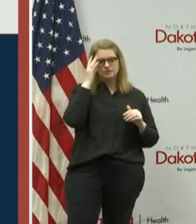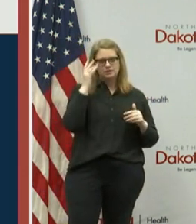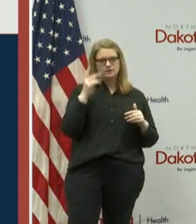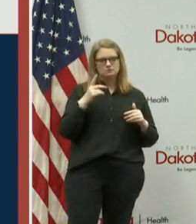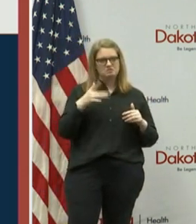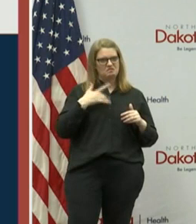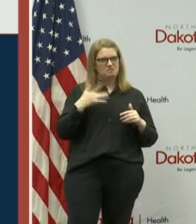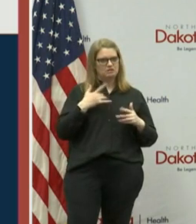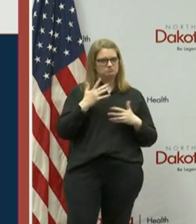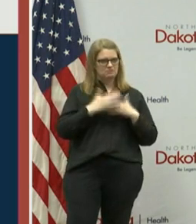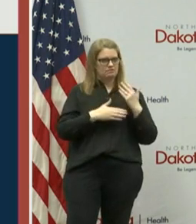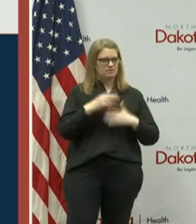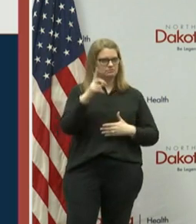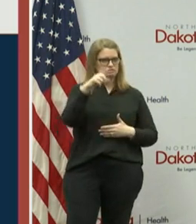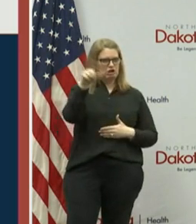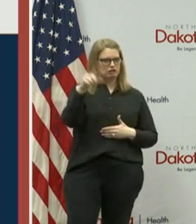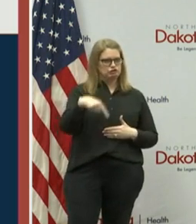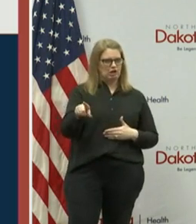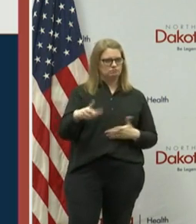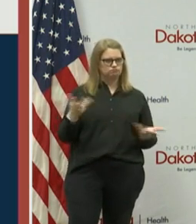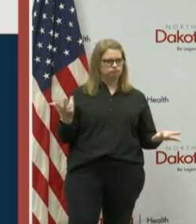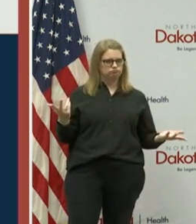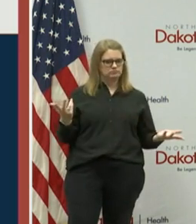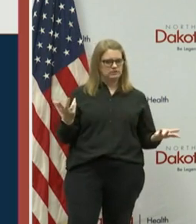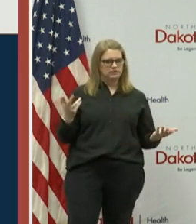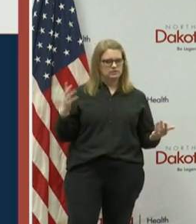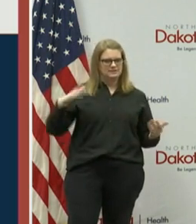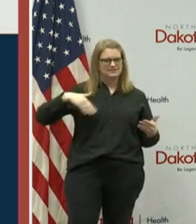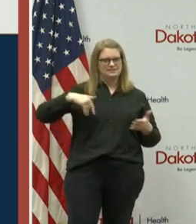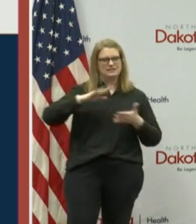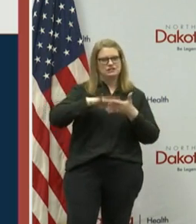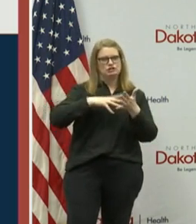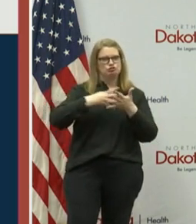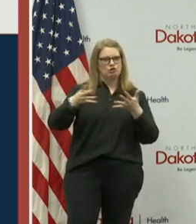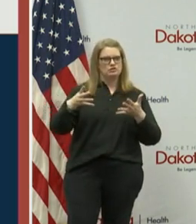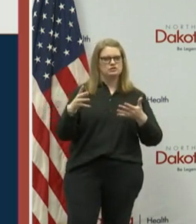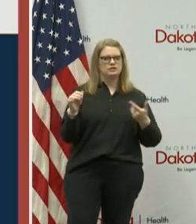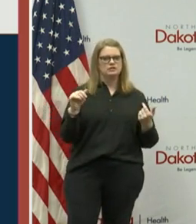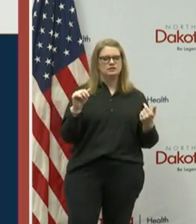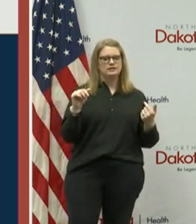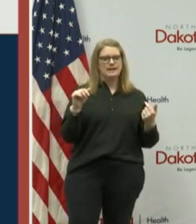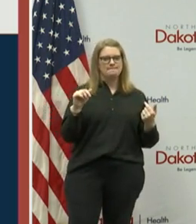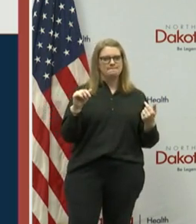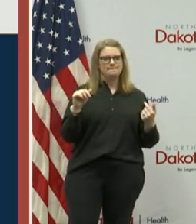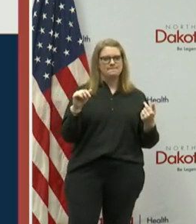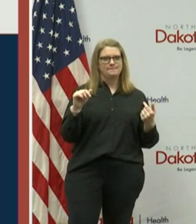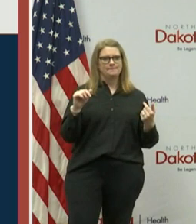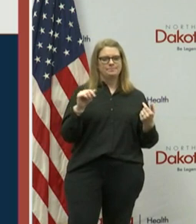SOME OF THESE ARE "AND" AND SOME ARE "OR," WITH THE AND ON SYMPTOMS, WE ARE CHECK THESE OFF.